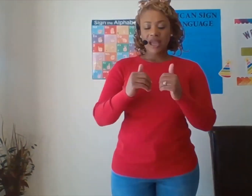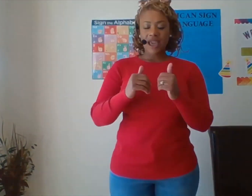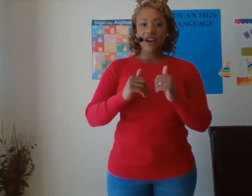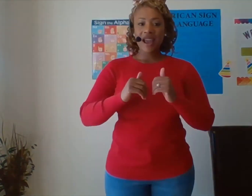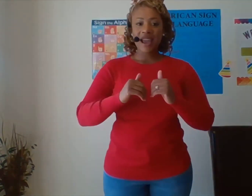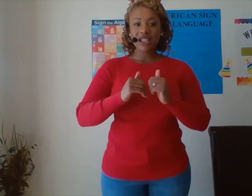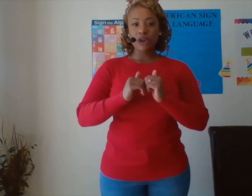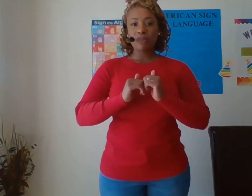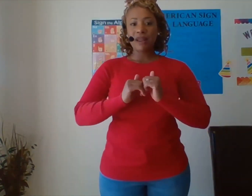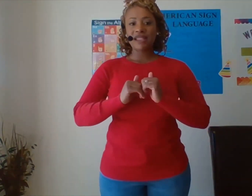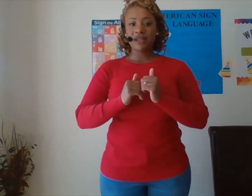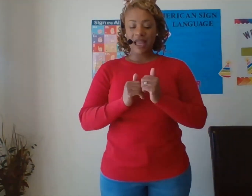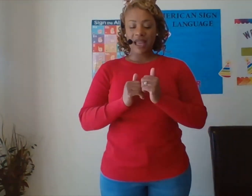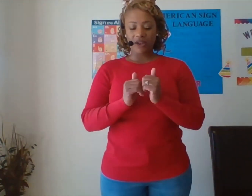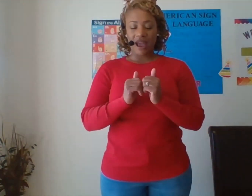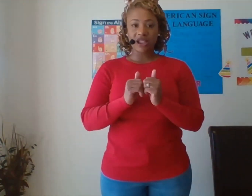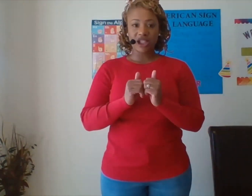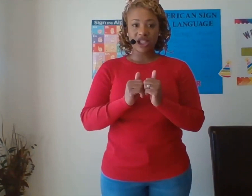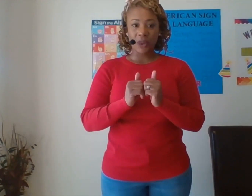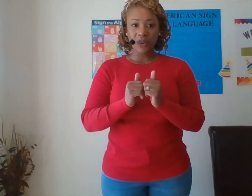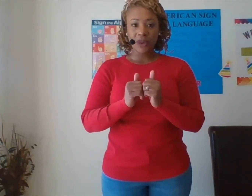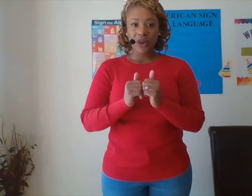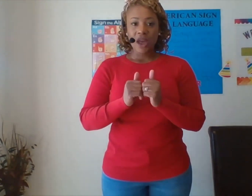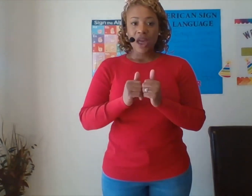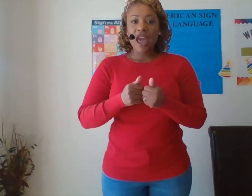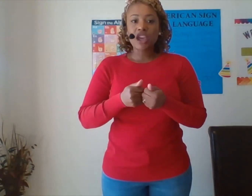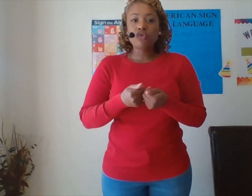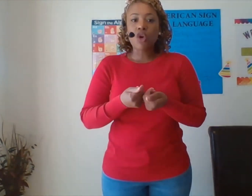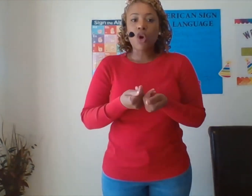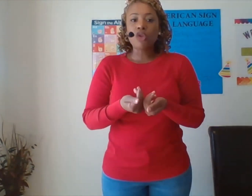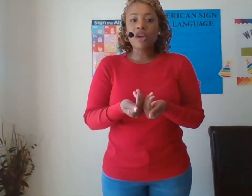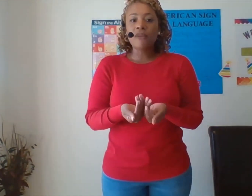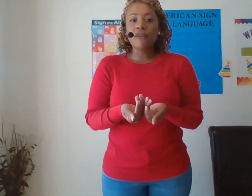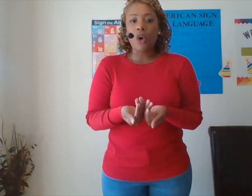take your hands and you place them together XO and you roll them forward